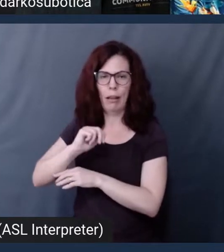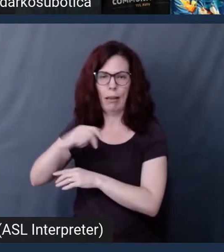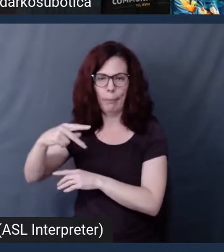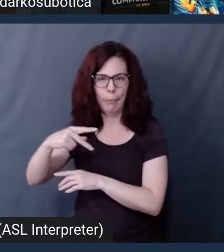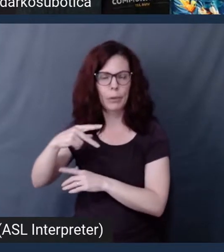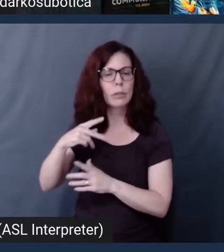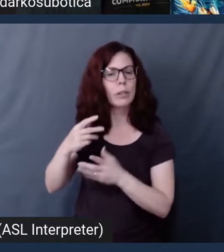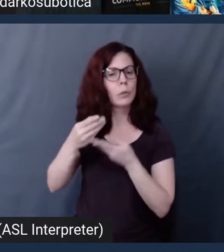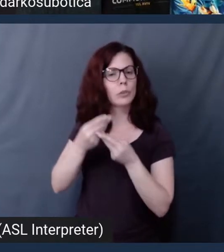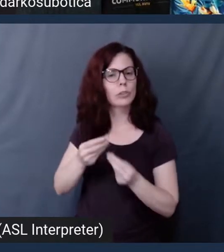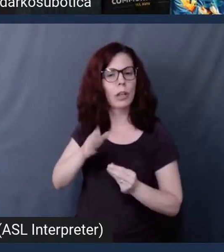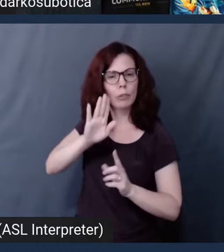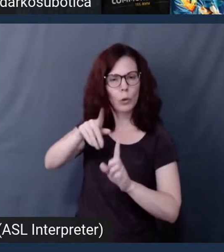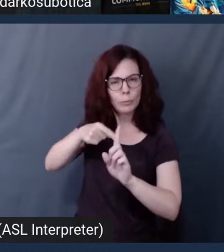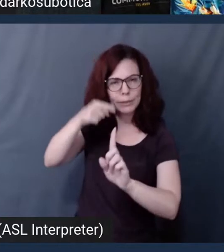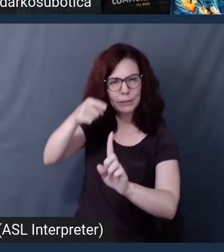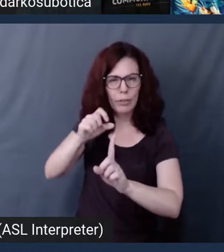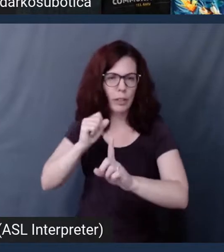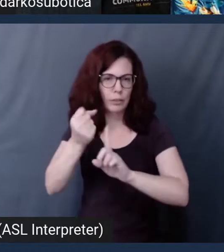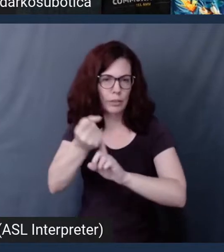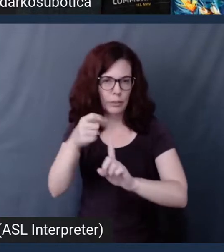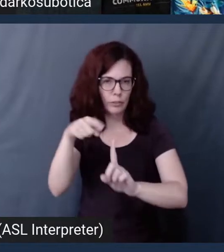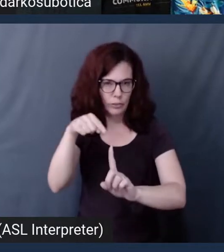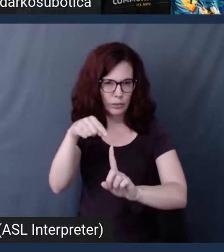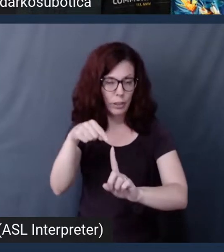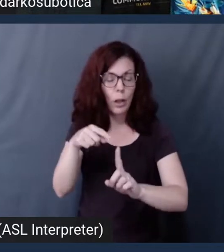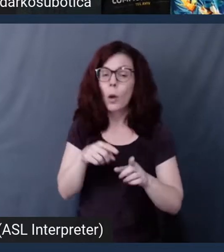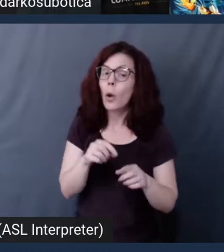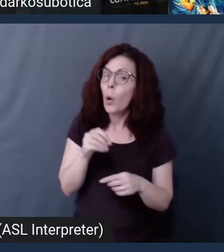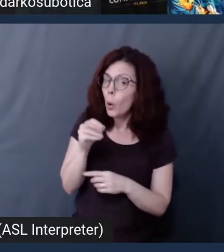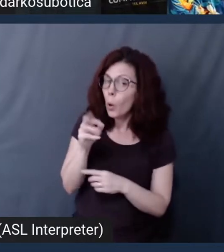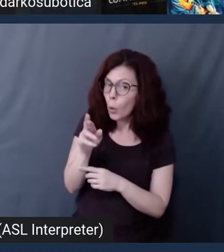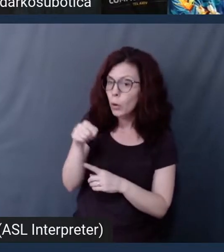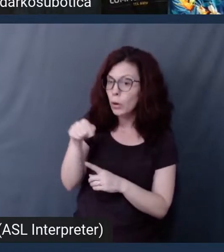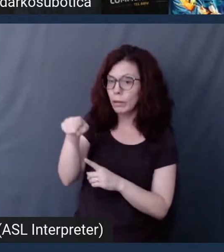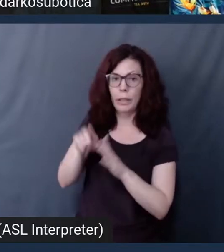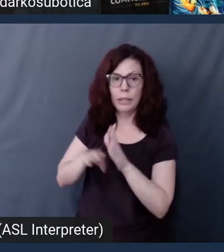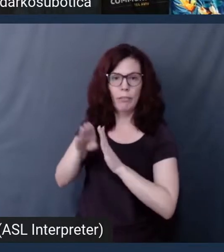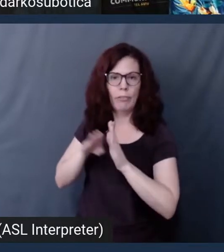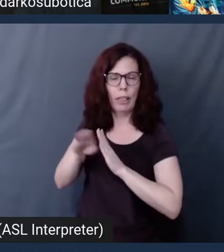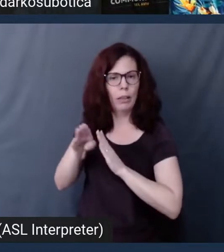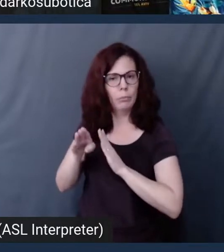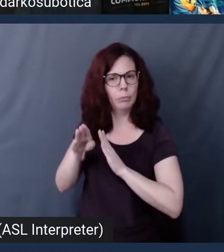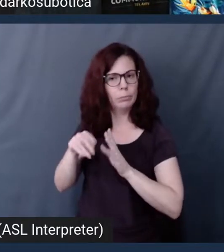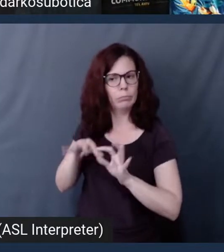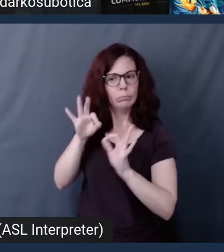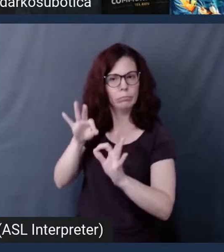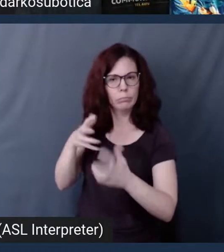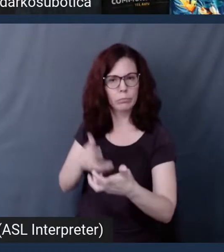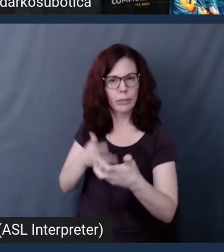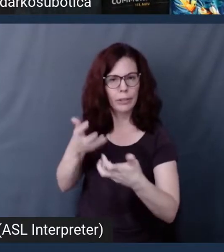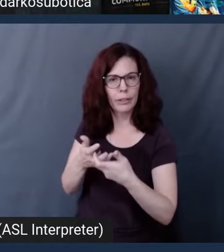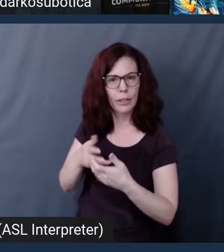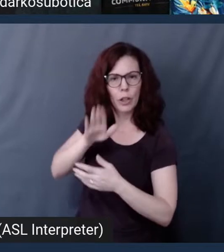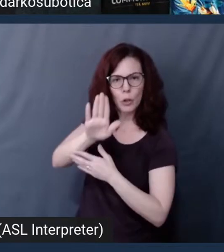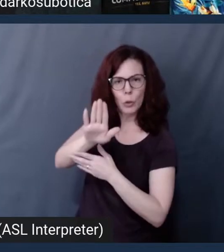your very specific use case, or you can even have them develop a custom application that's tailored around your specific use case.